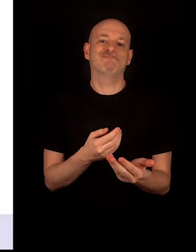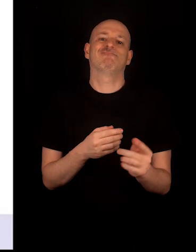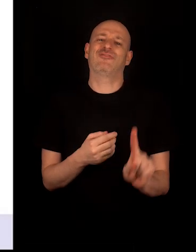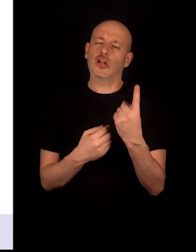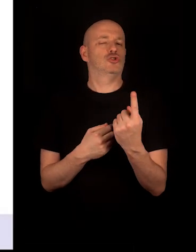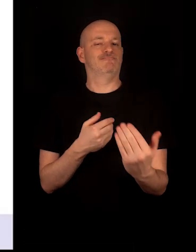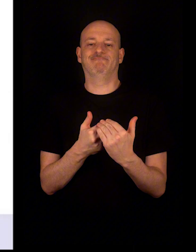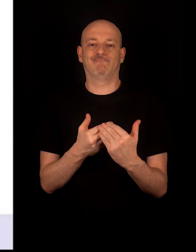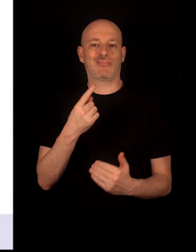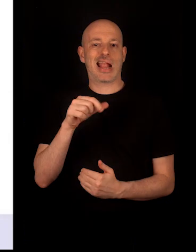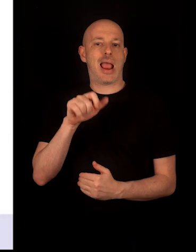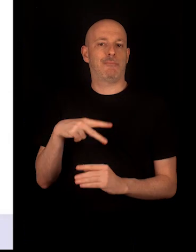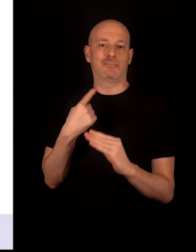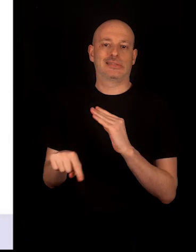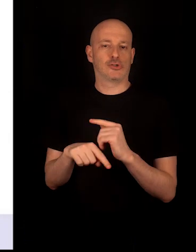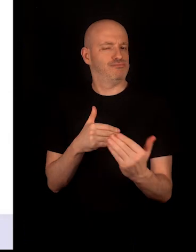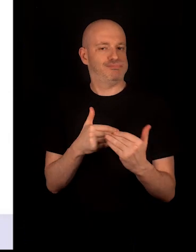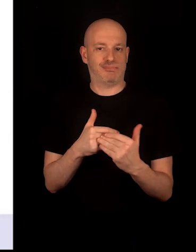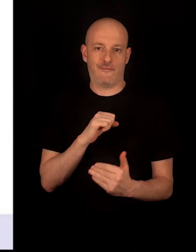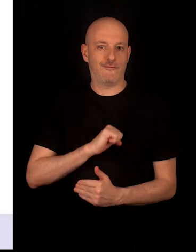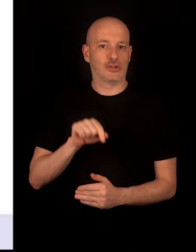you first reach out to us via GAP message